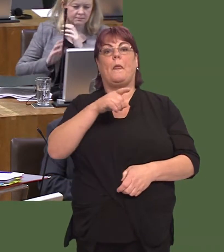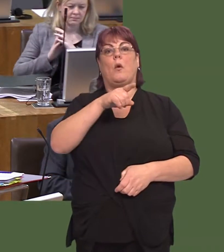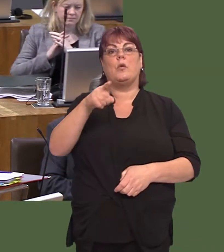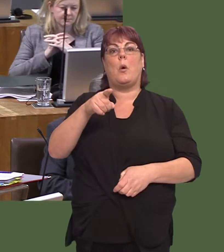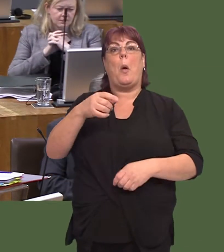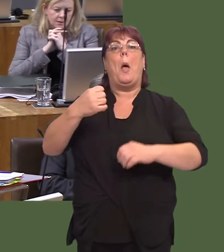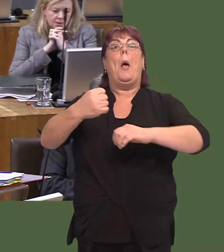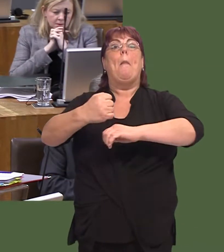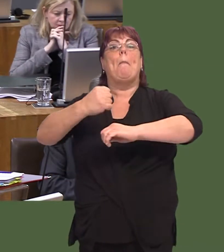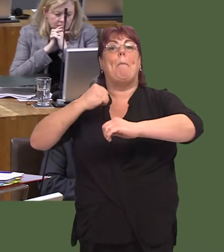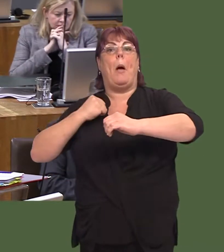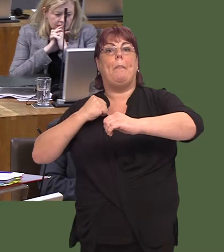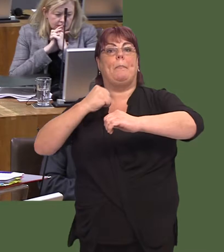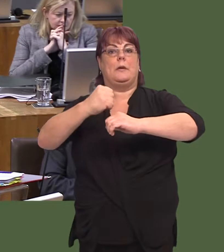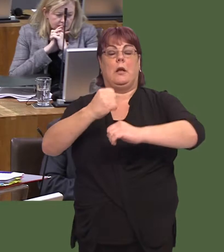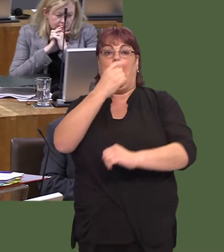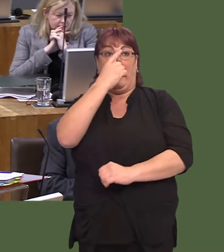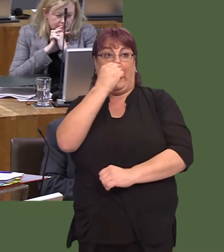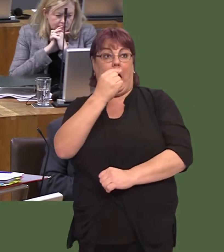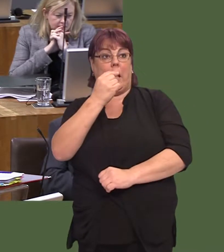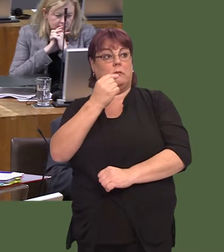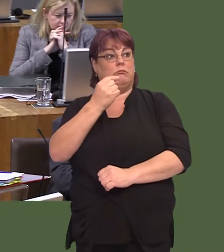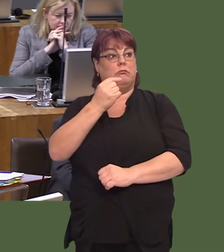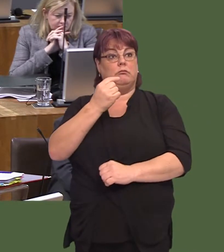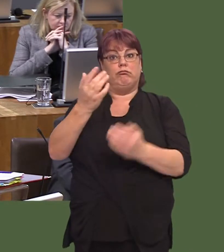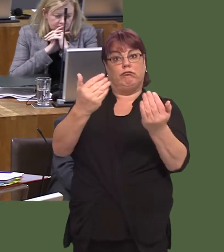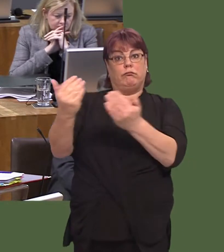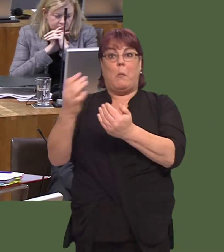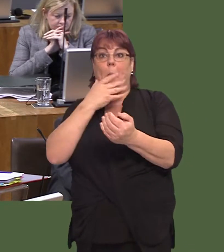on a level playing field with the supermarkets that have driven so many pubs out of business.